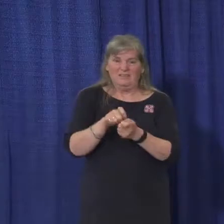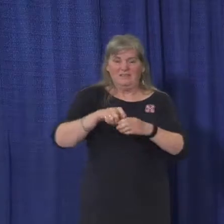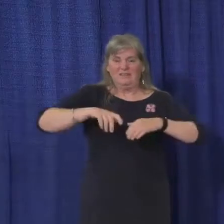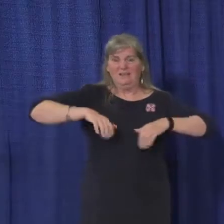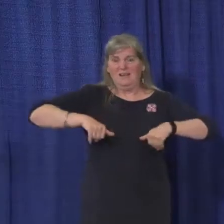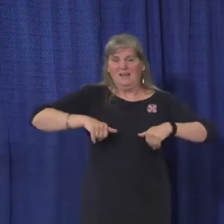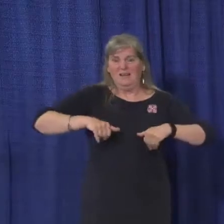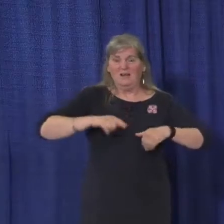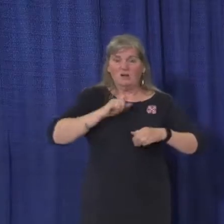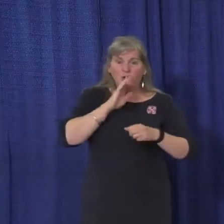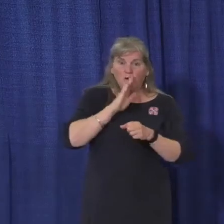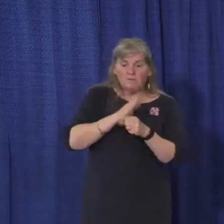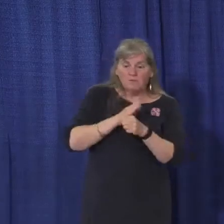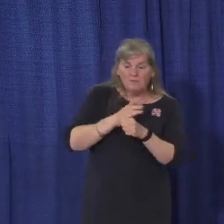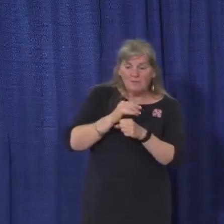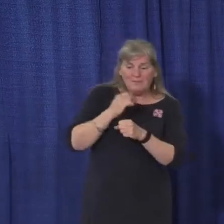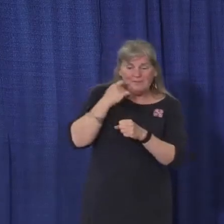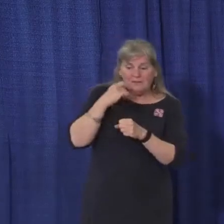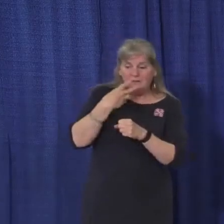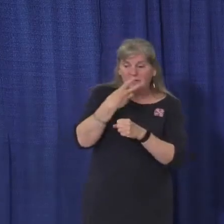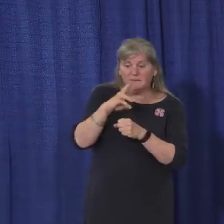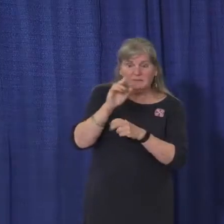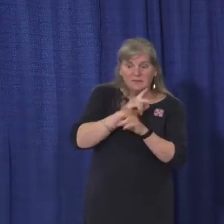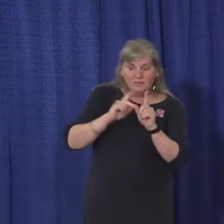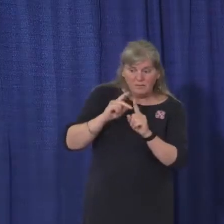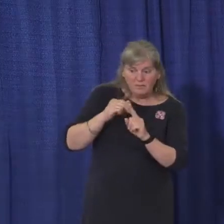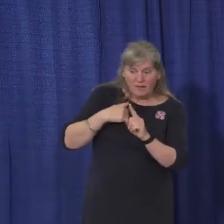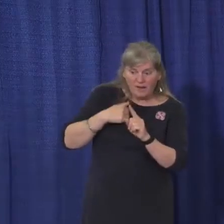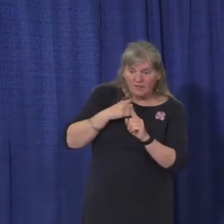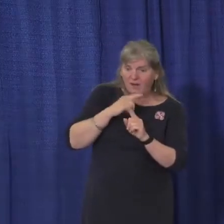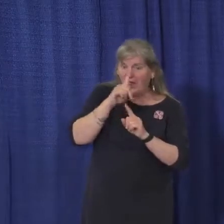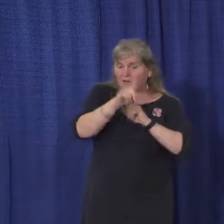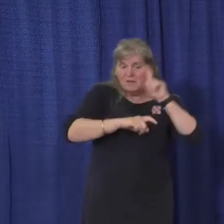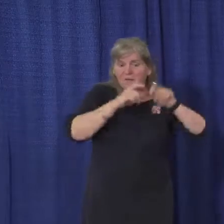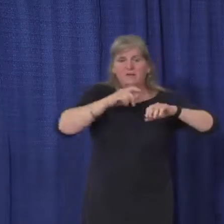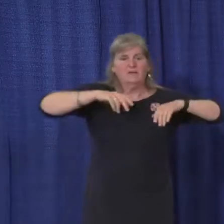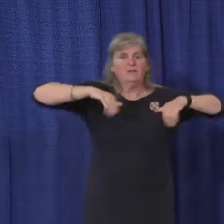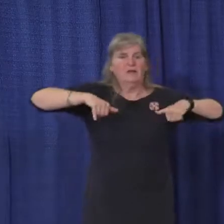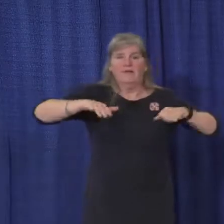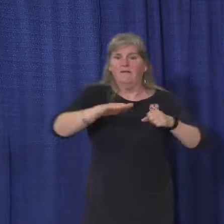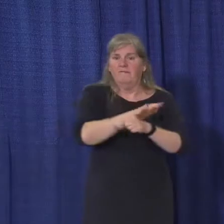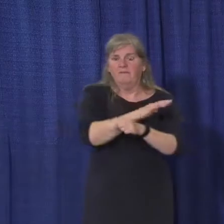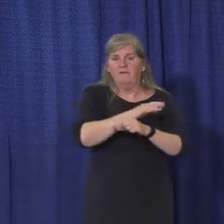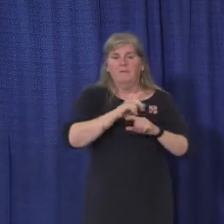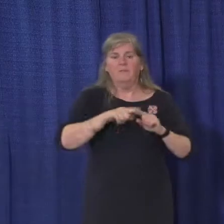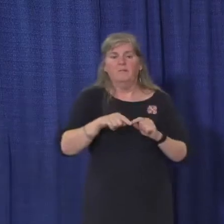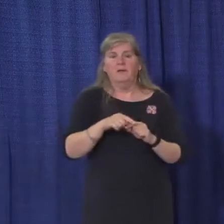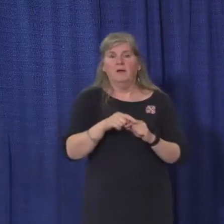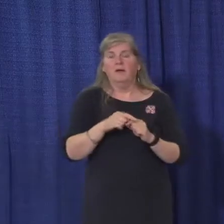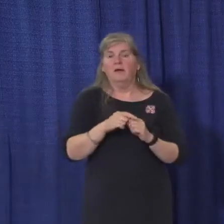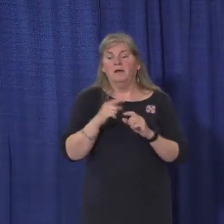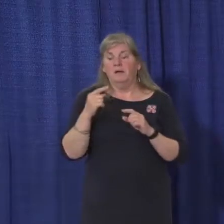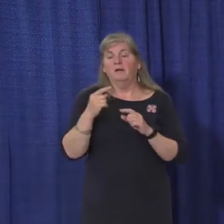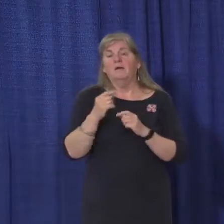We have yet to confirm those 16 cases.